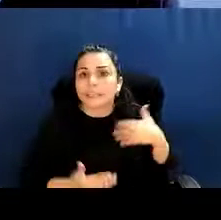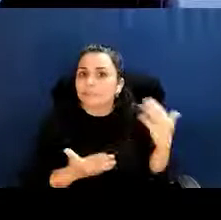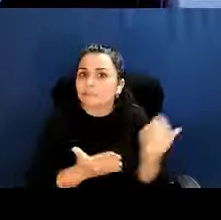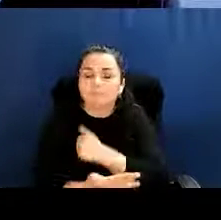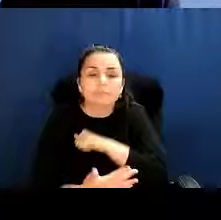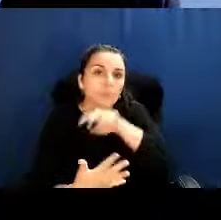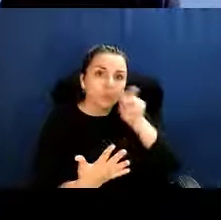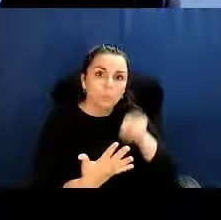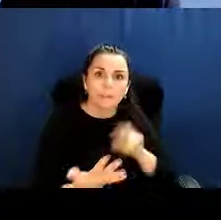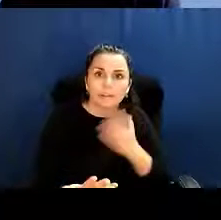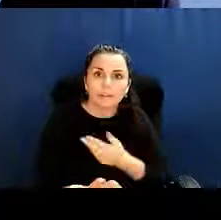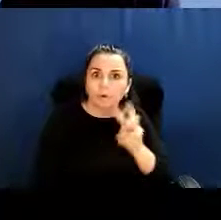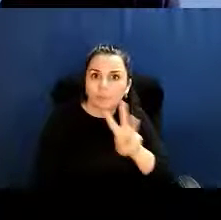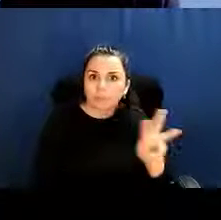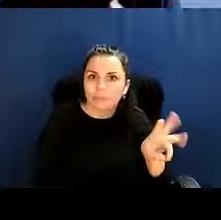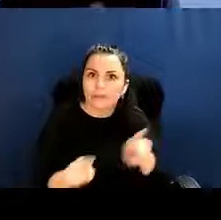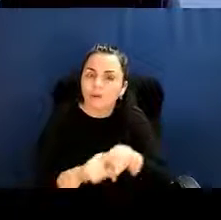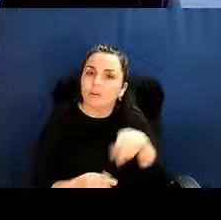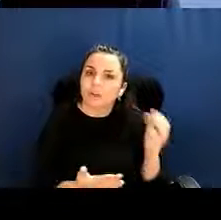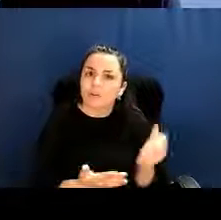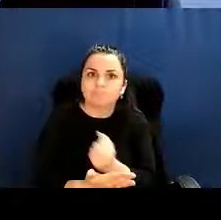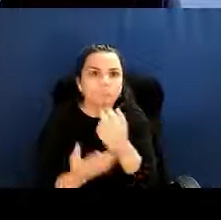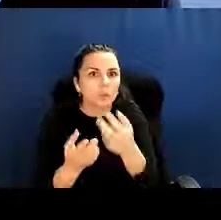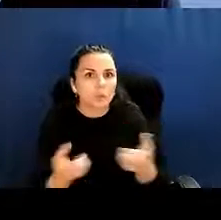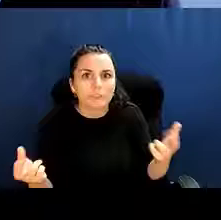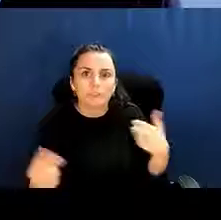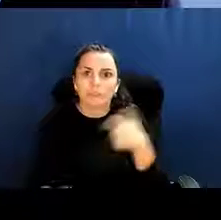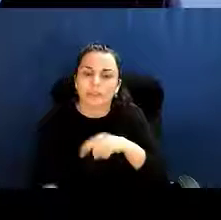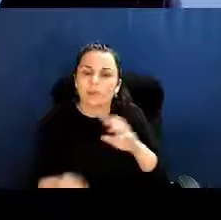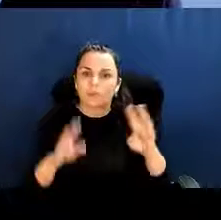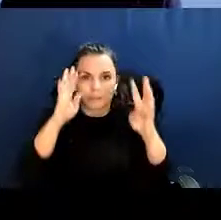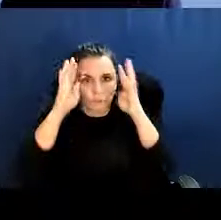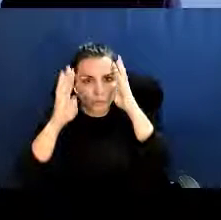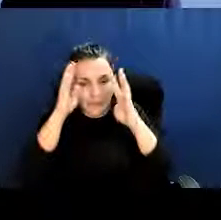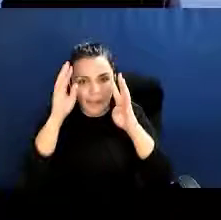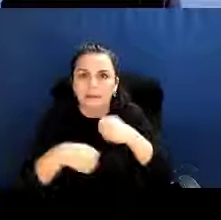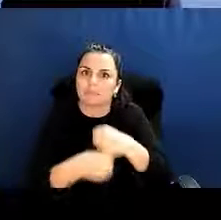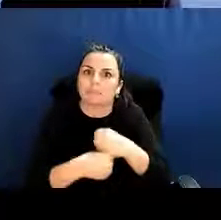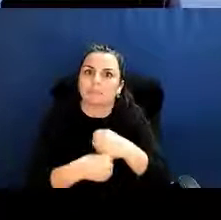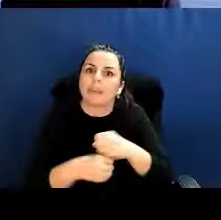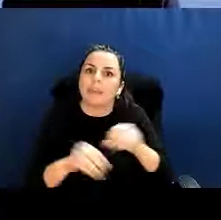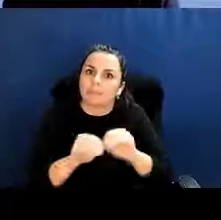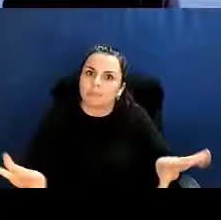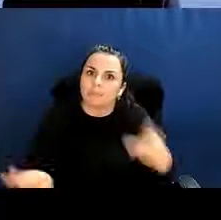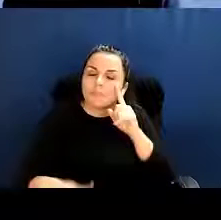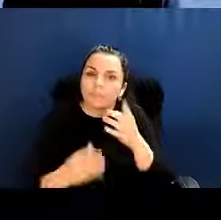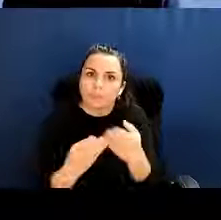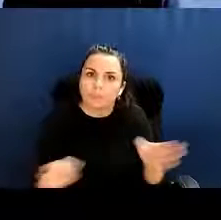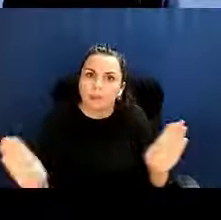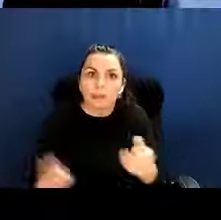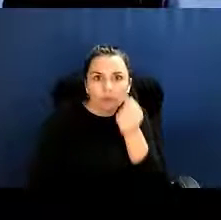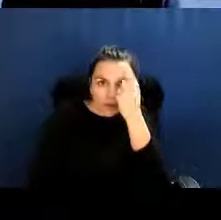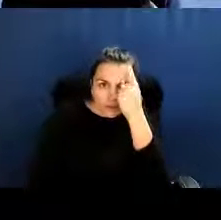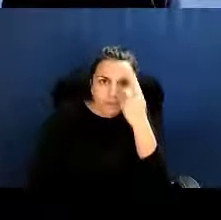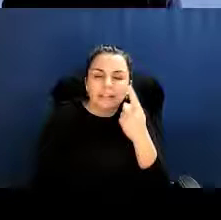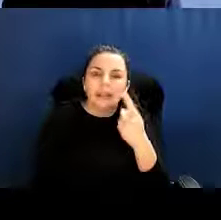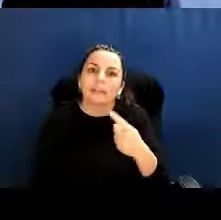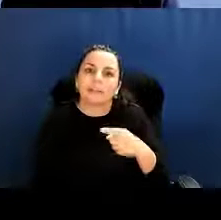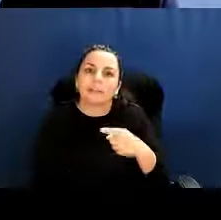to provide the public with basic information about research and research participation, including things like informational videos,